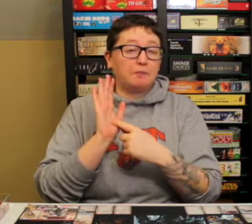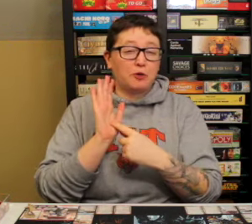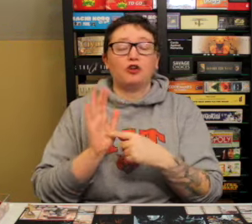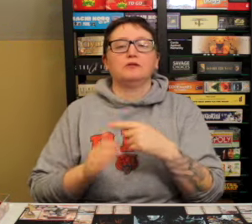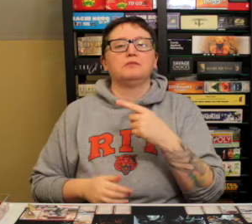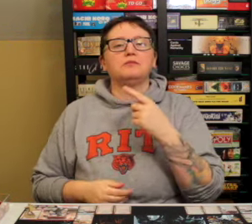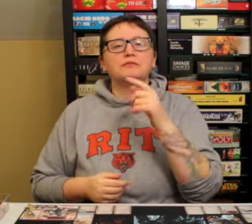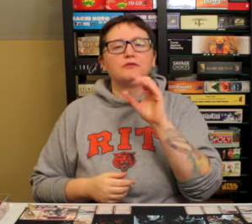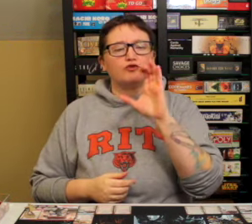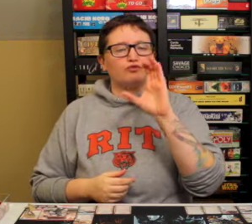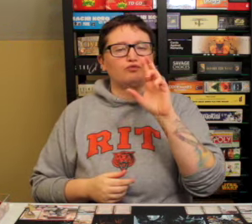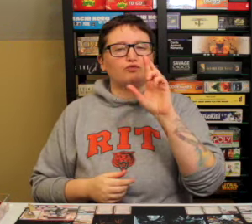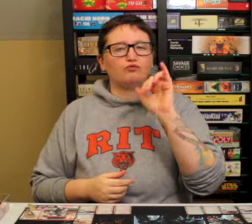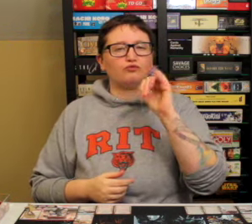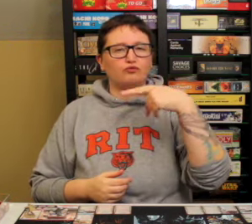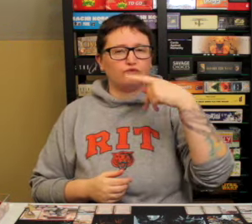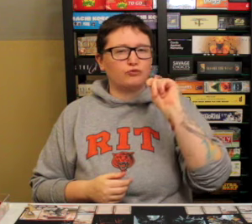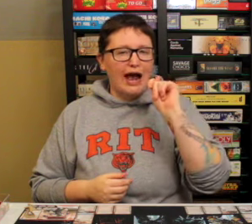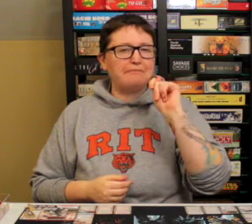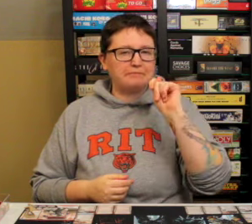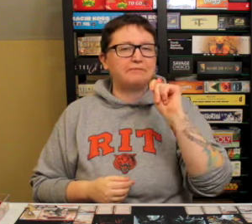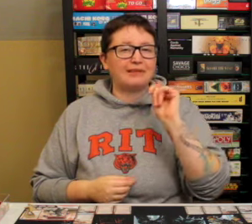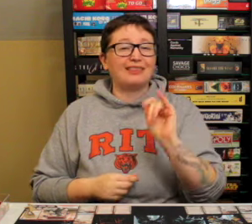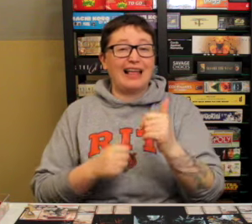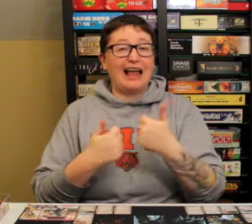Some examples of that would be Crypt.